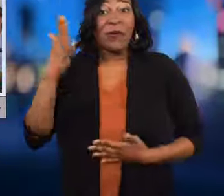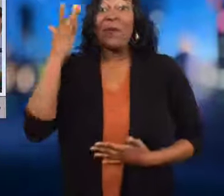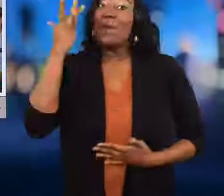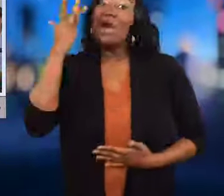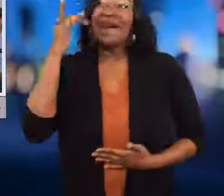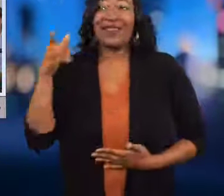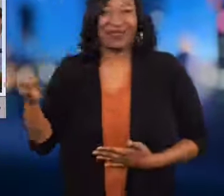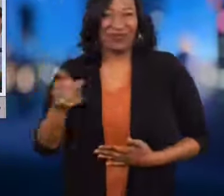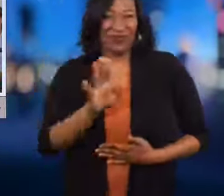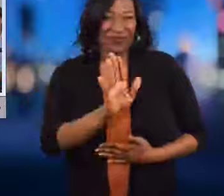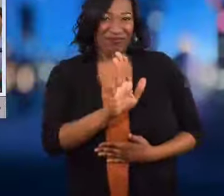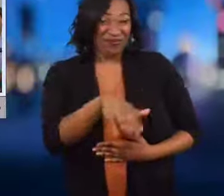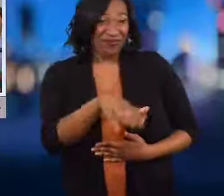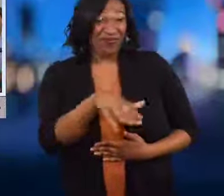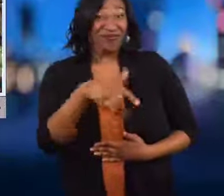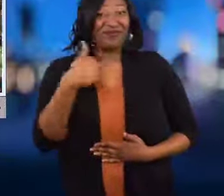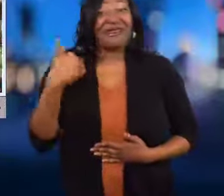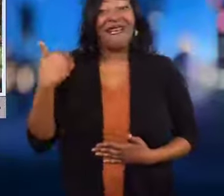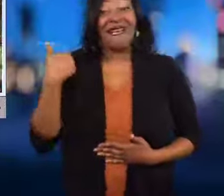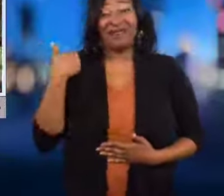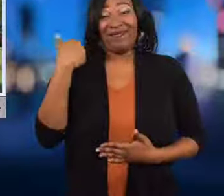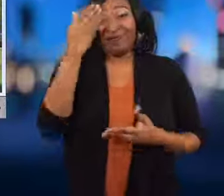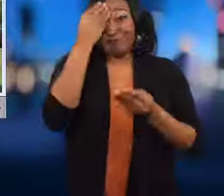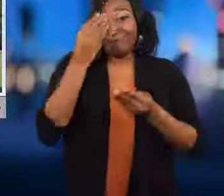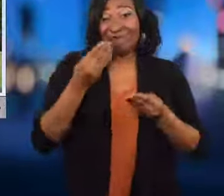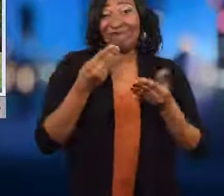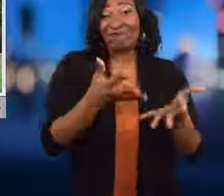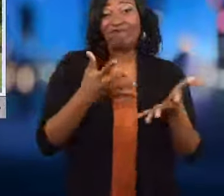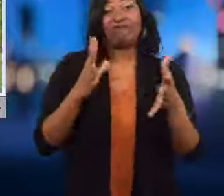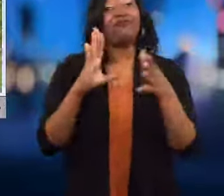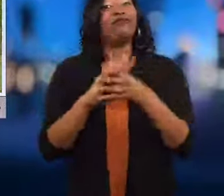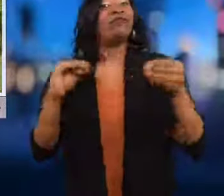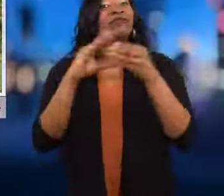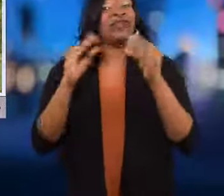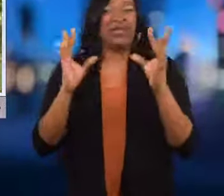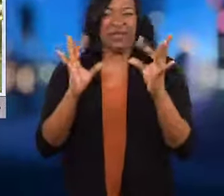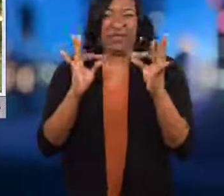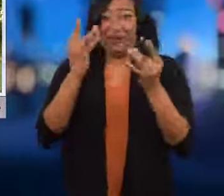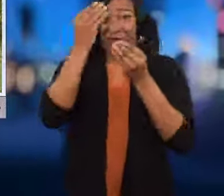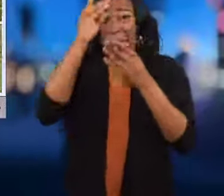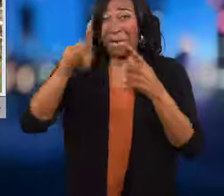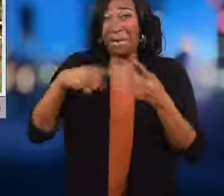The Russian lawyer purportedly offered Trump's campaign officials damaging information on